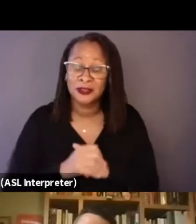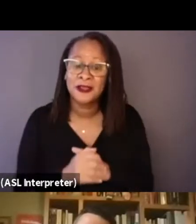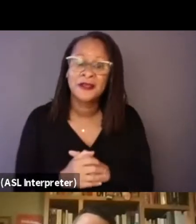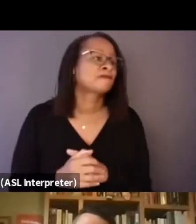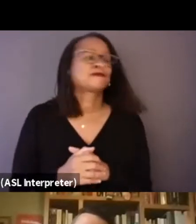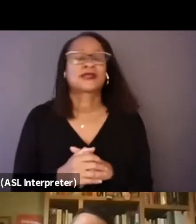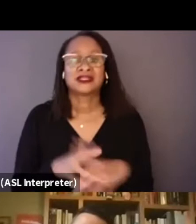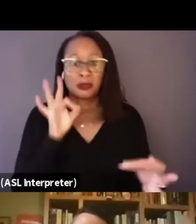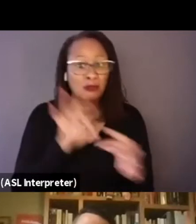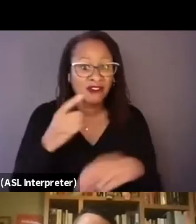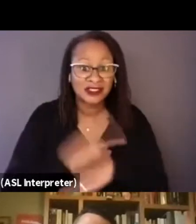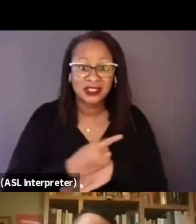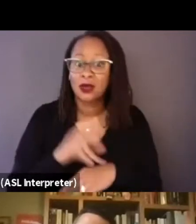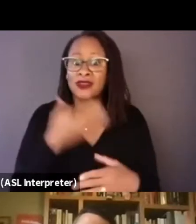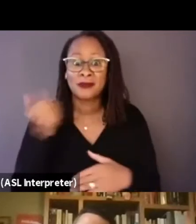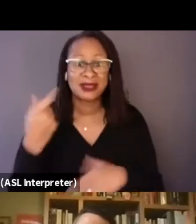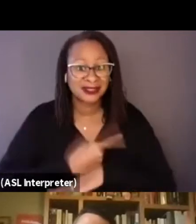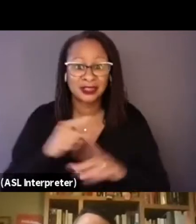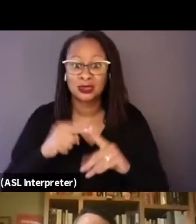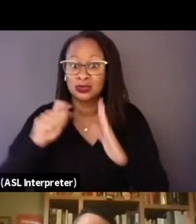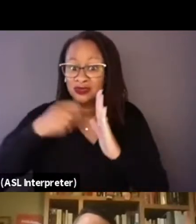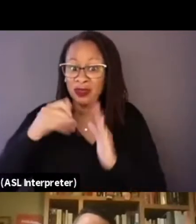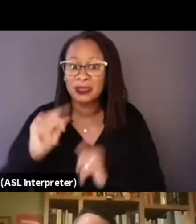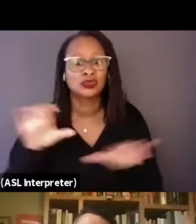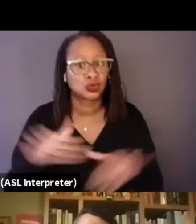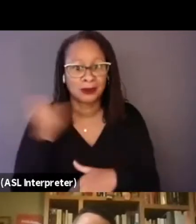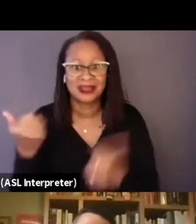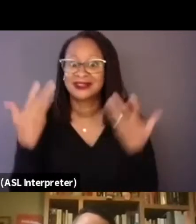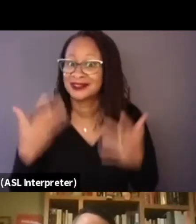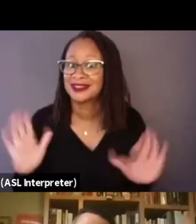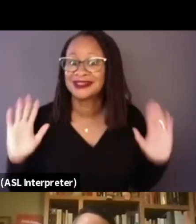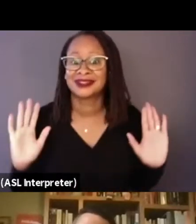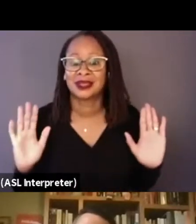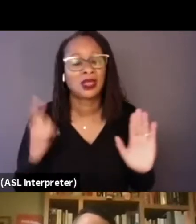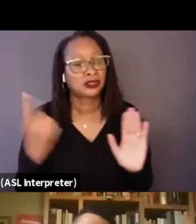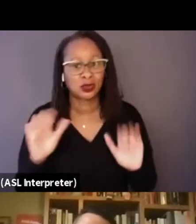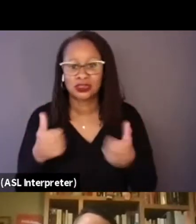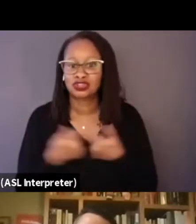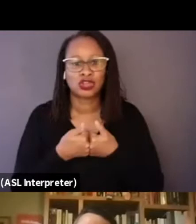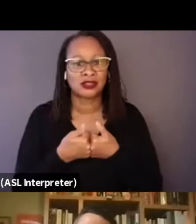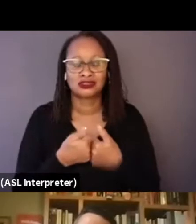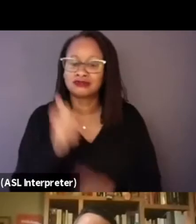this is the best day to shoot in, do the best. And always it's a challenge every single day,